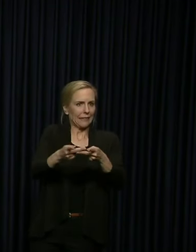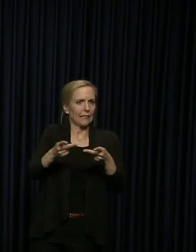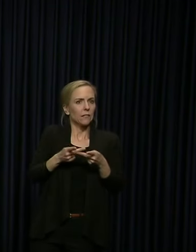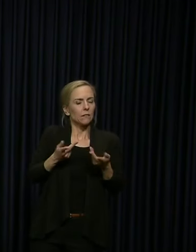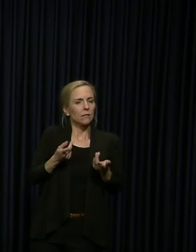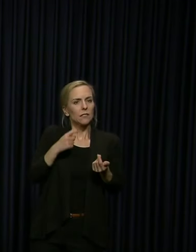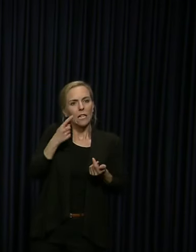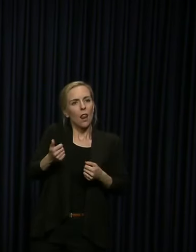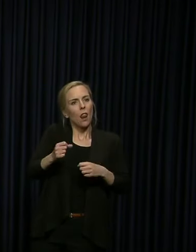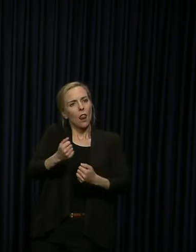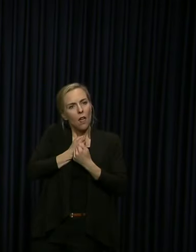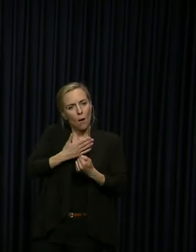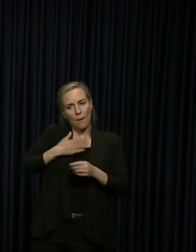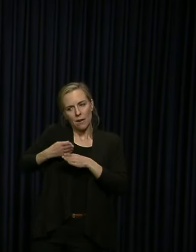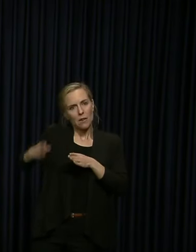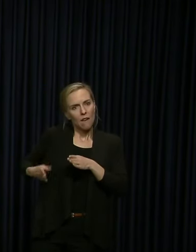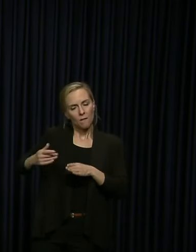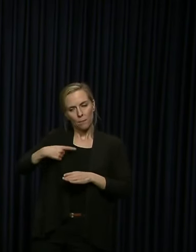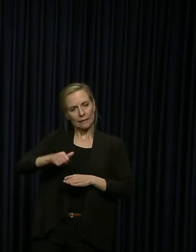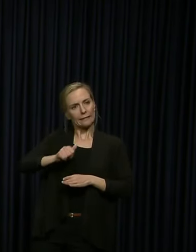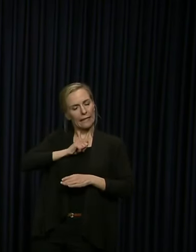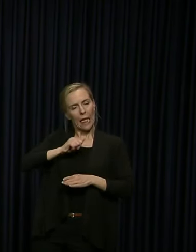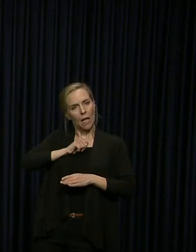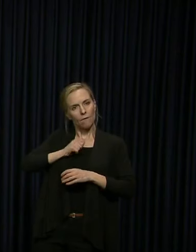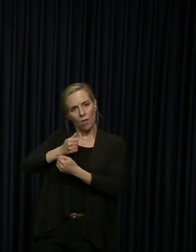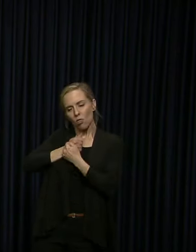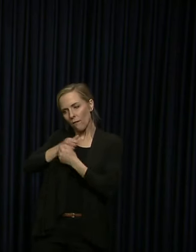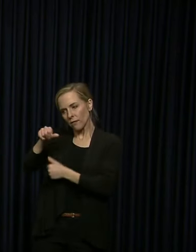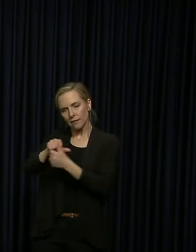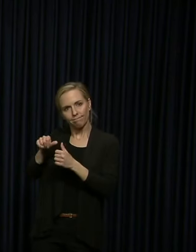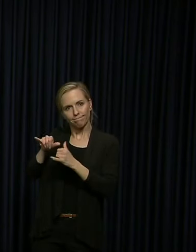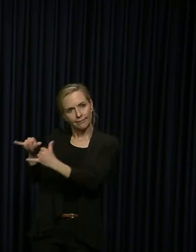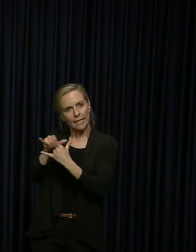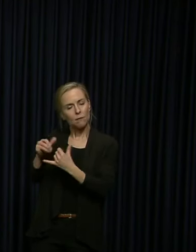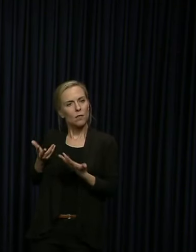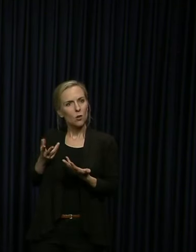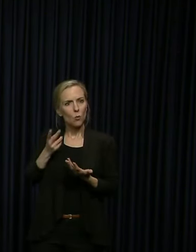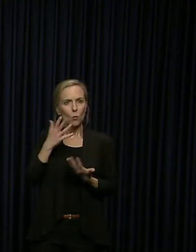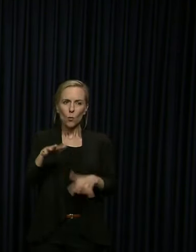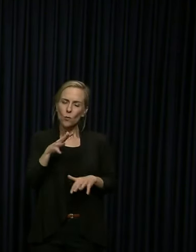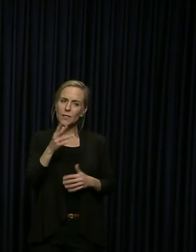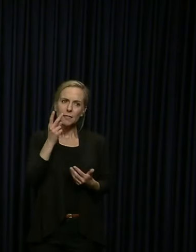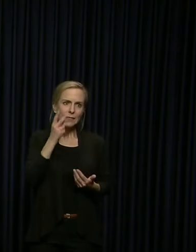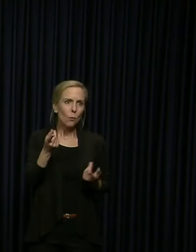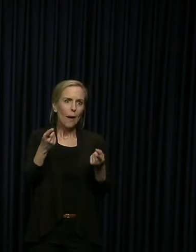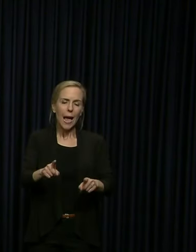HOUSE. THERE ARE DAYS THAT I'M THANKFUL FOR SOME THINGS THAT THEY'VE DONE. WHEN THE PRESIDENT EXTENDED HIS